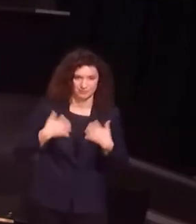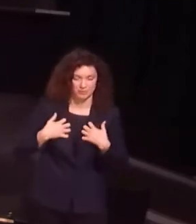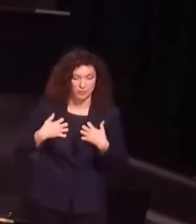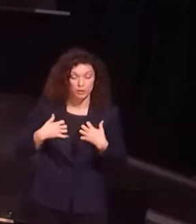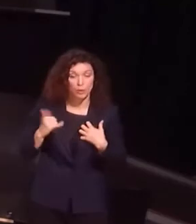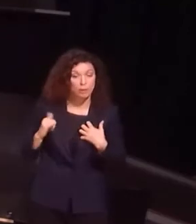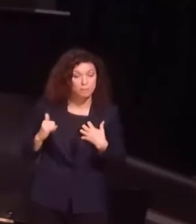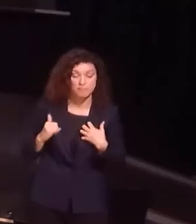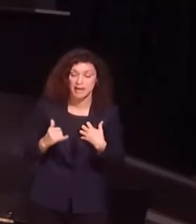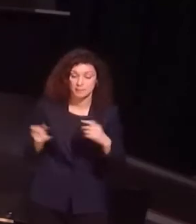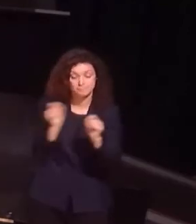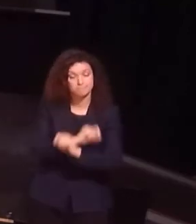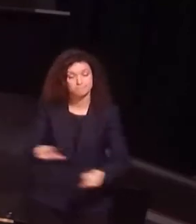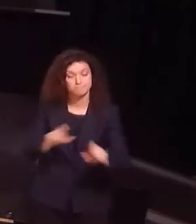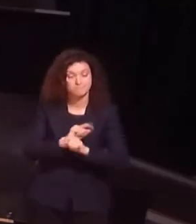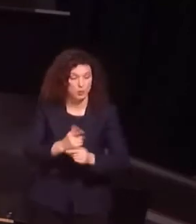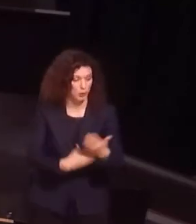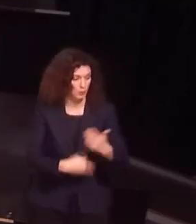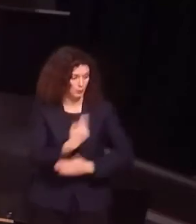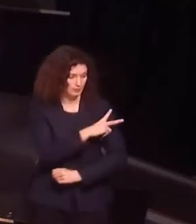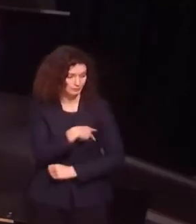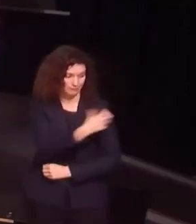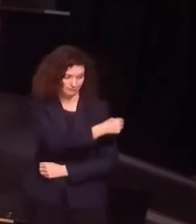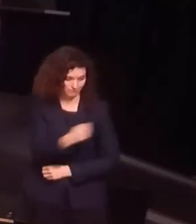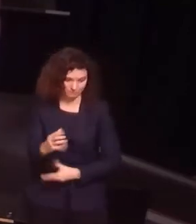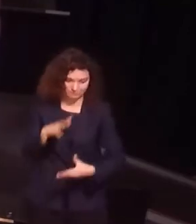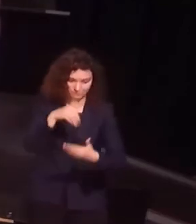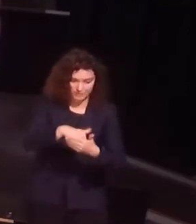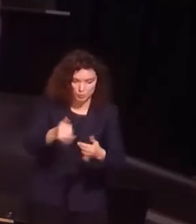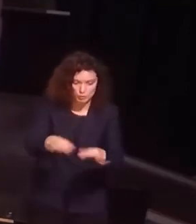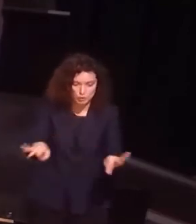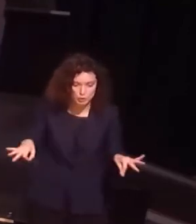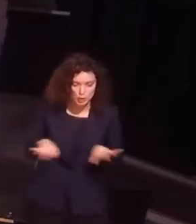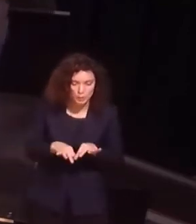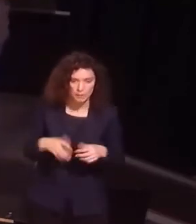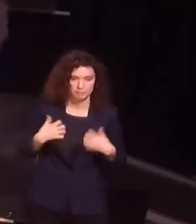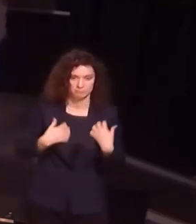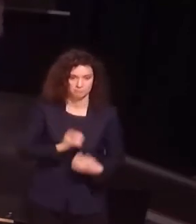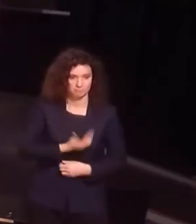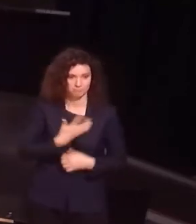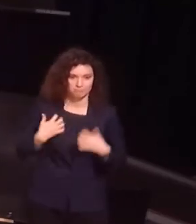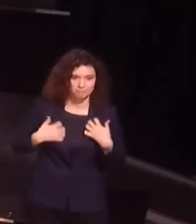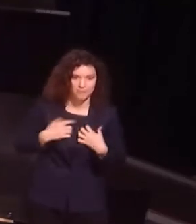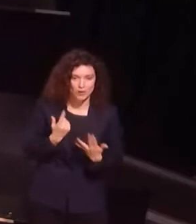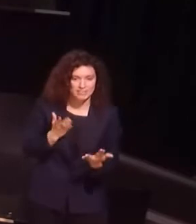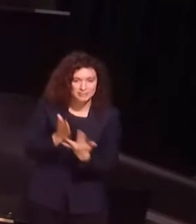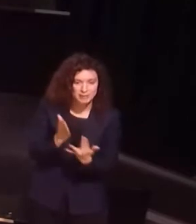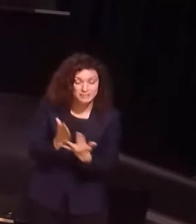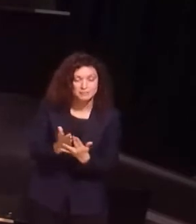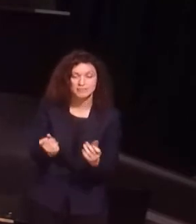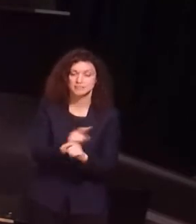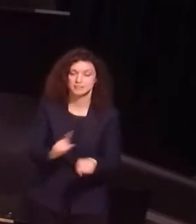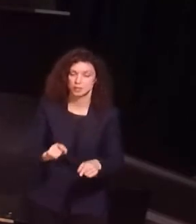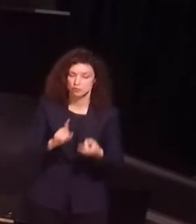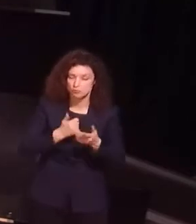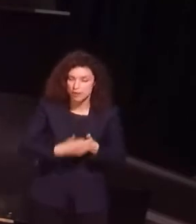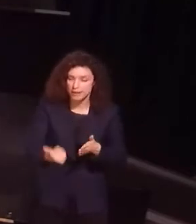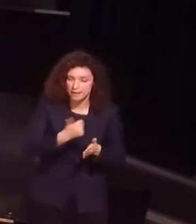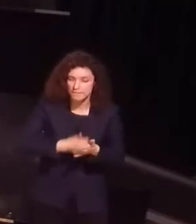who have a passion for accessibility. But again, use those regular syncs to share strategies,